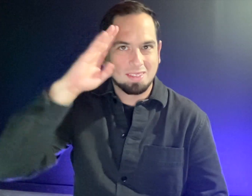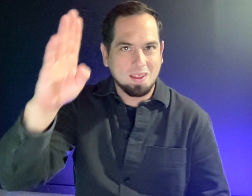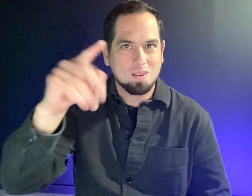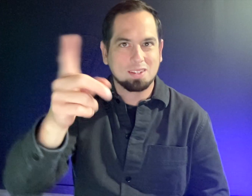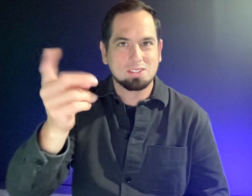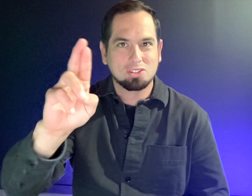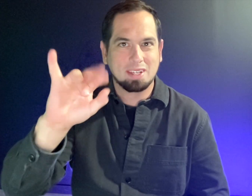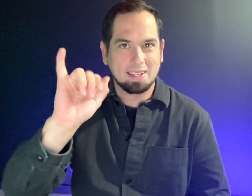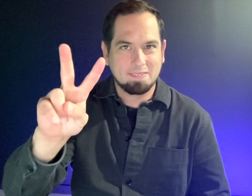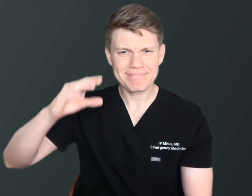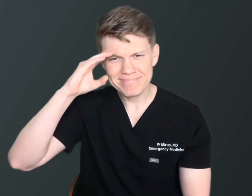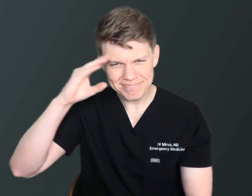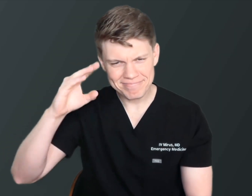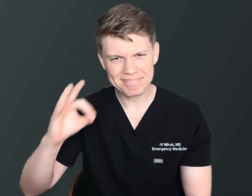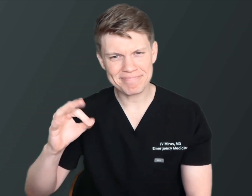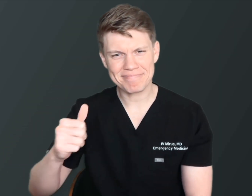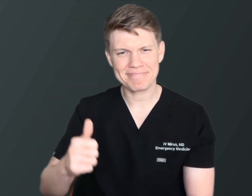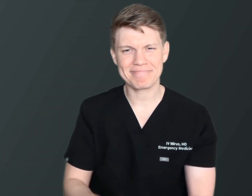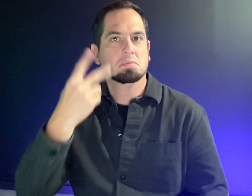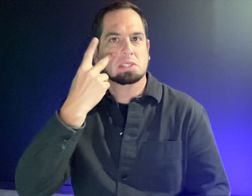Hello, Dr. IV! Hello!